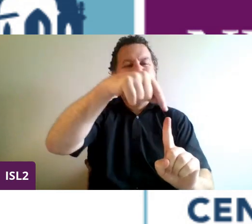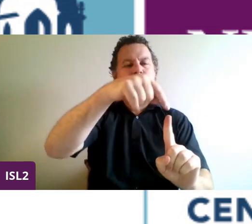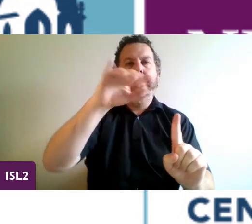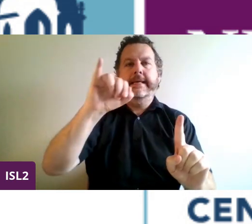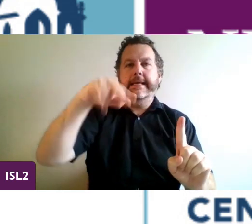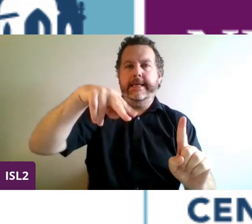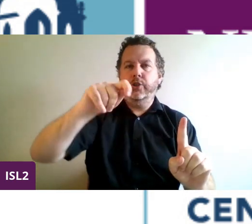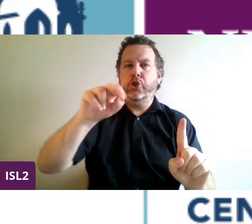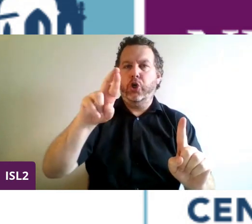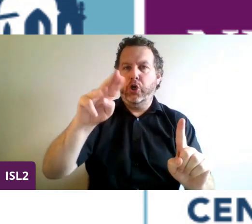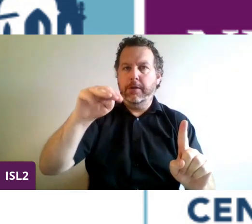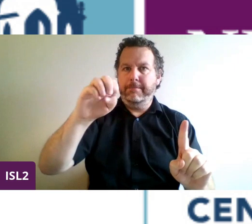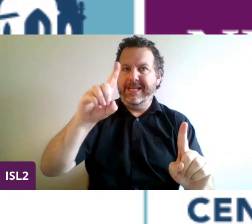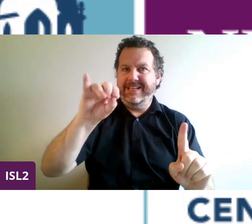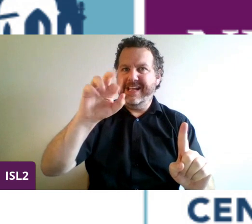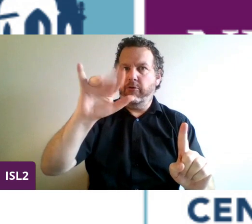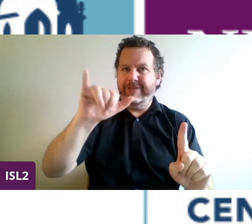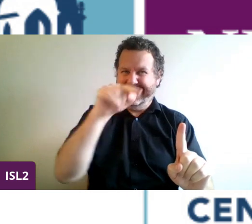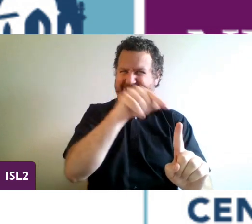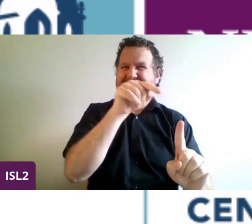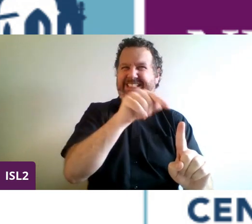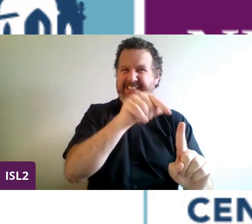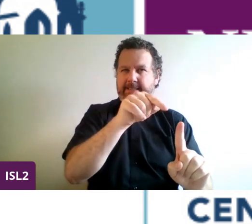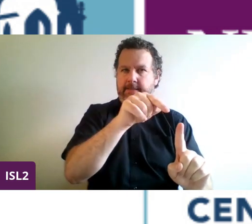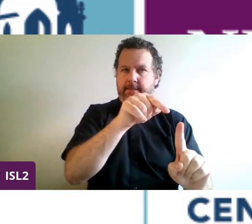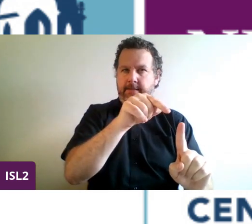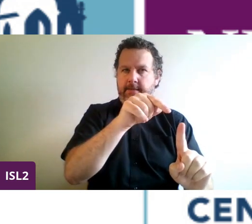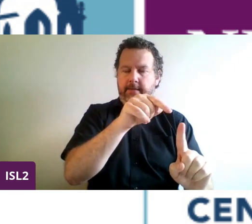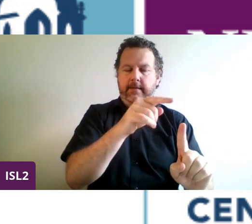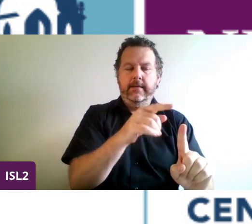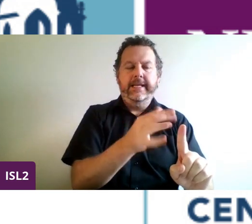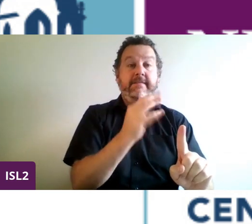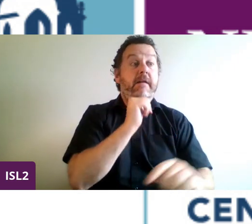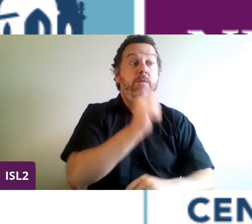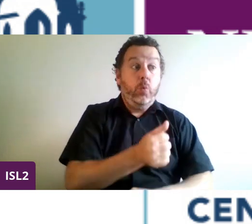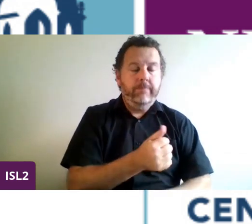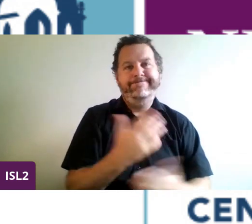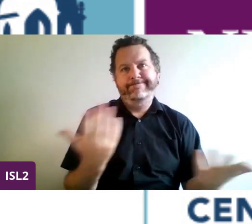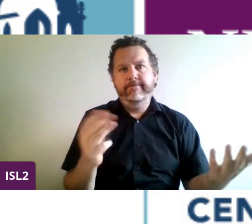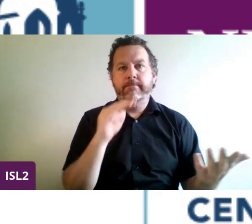both in the media, that is available, excessively.